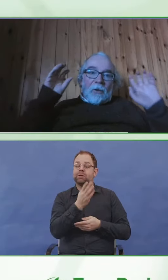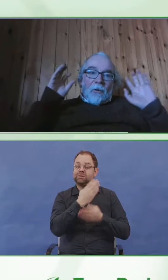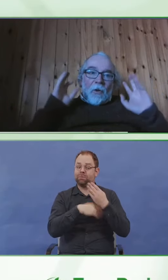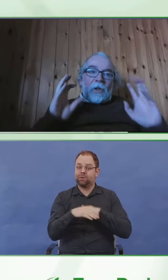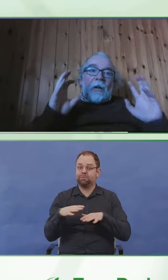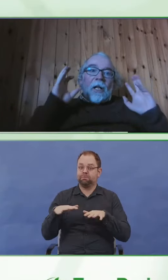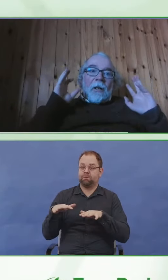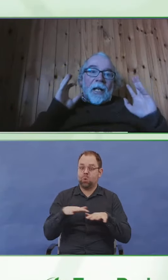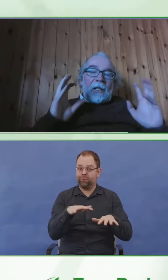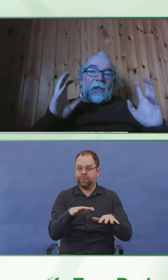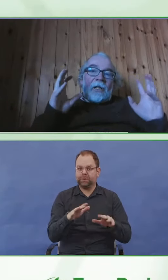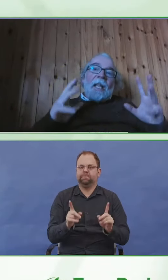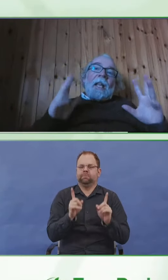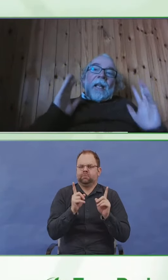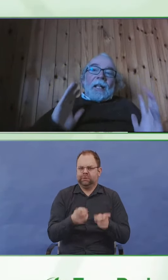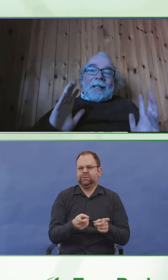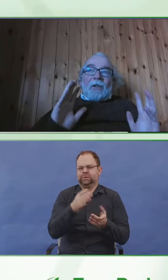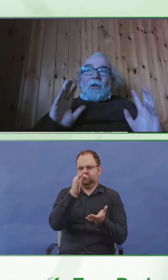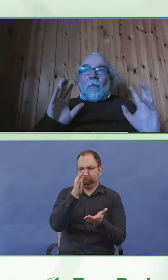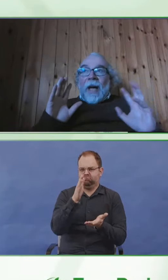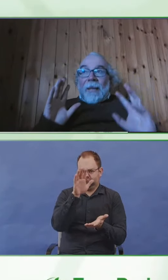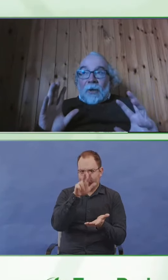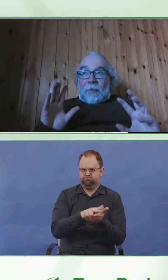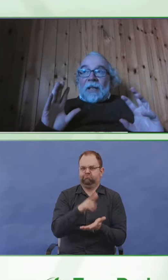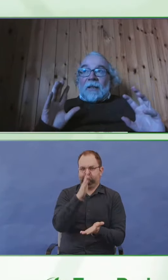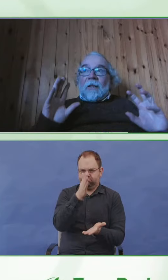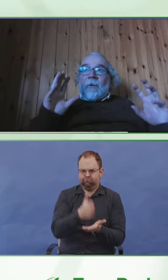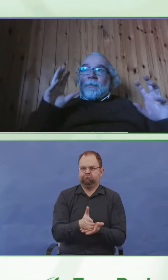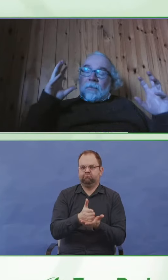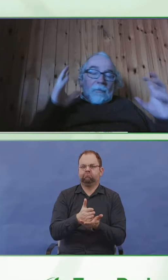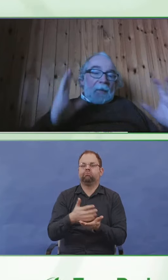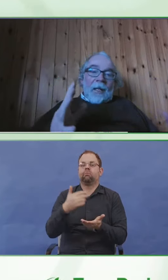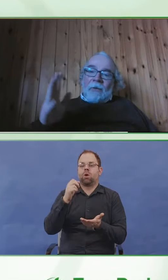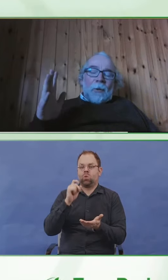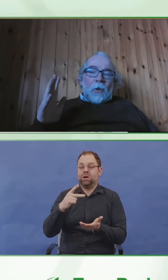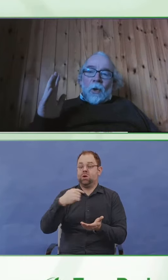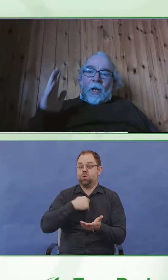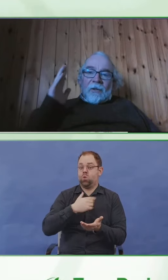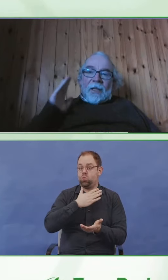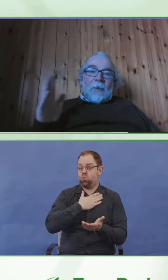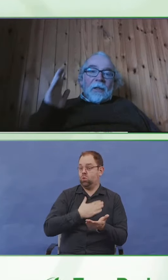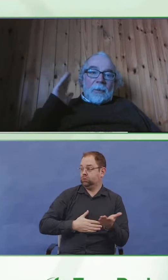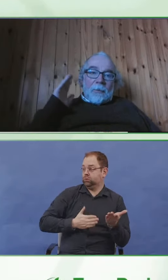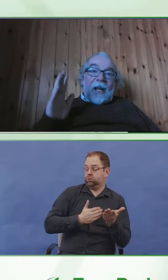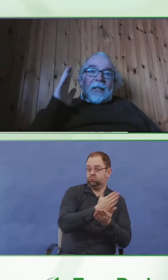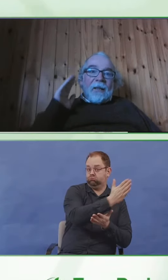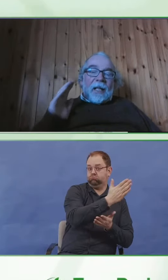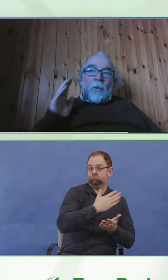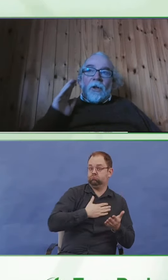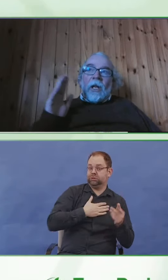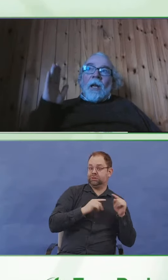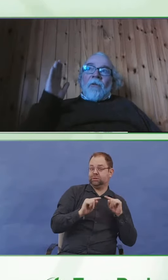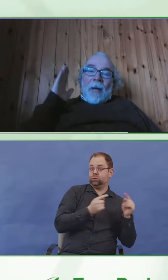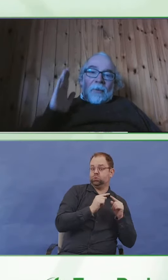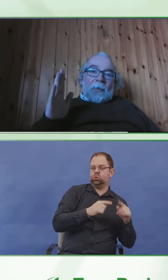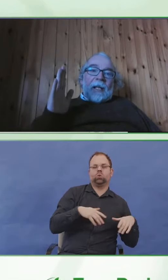We need to focus our energies, and at least from my perspective, and Facundo has really been spearheading that work, from my